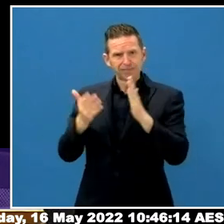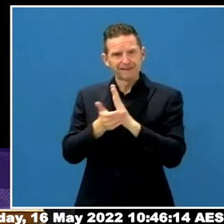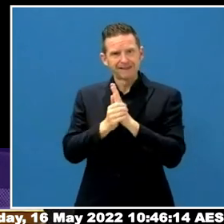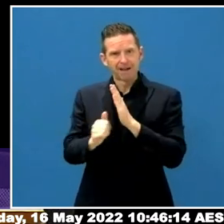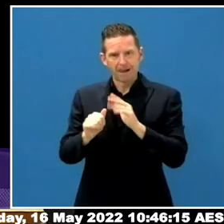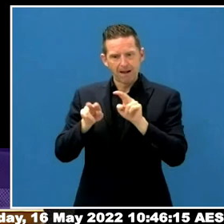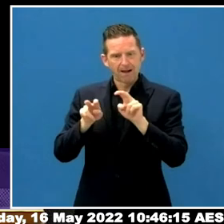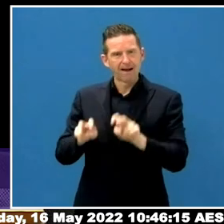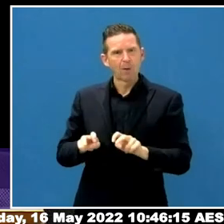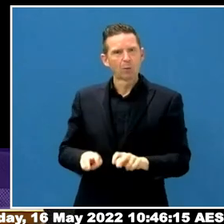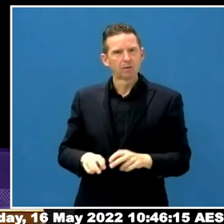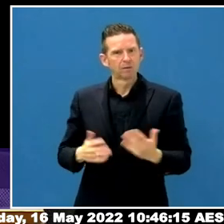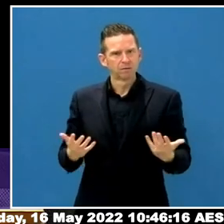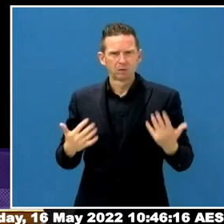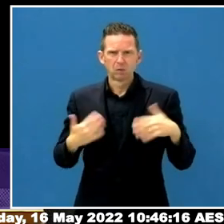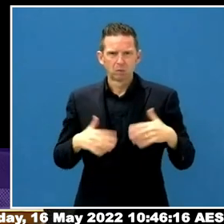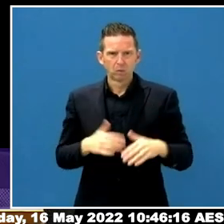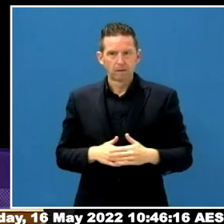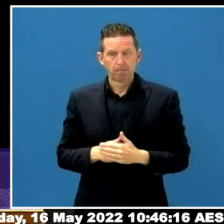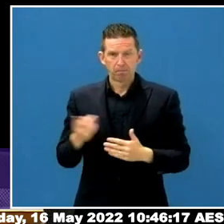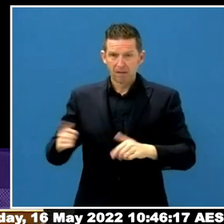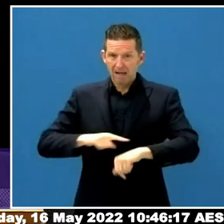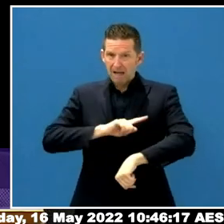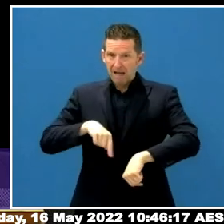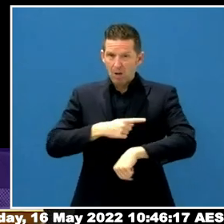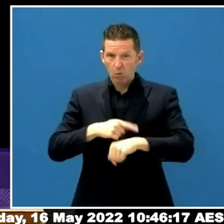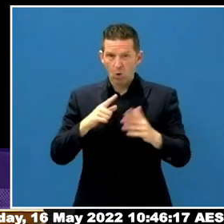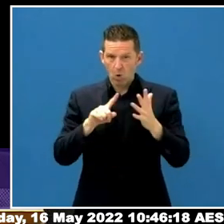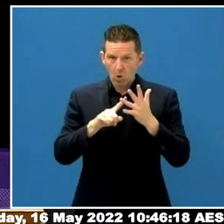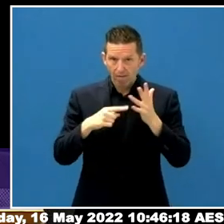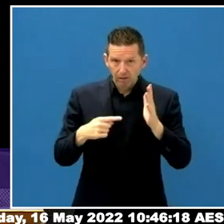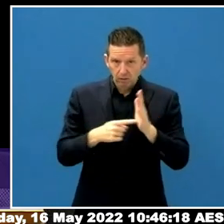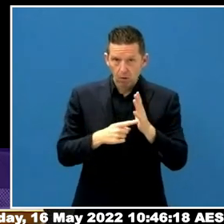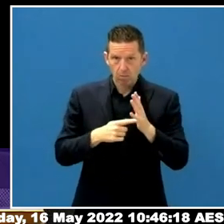She will describe working significant extra hours unpaid in order to deal with paperwork,